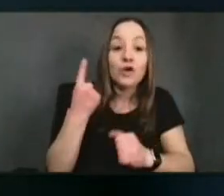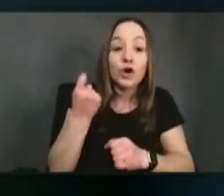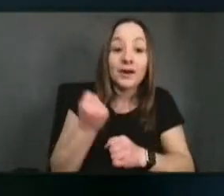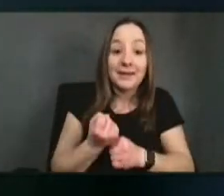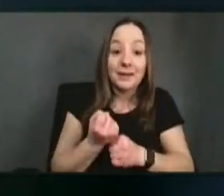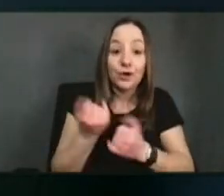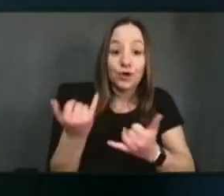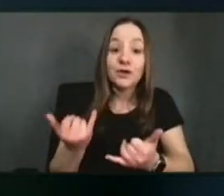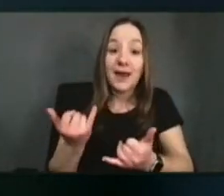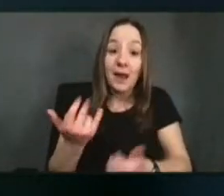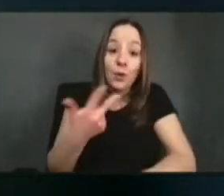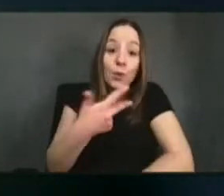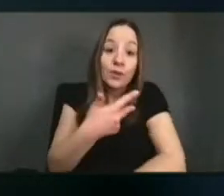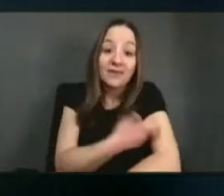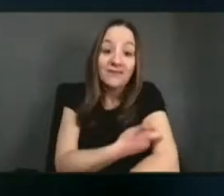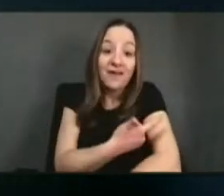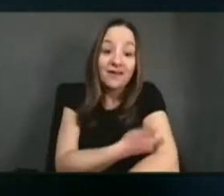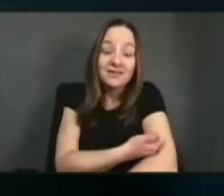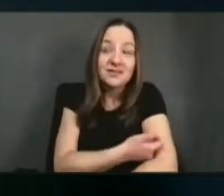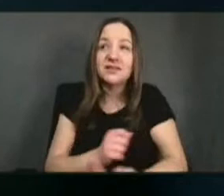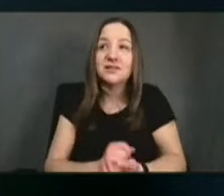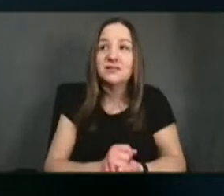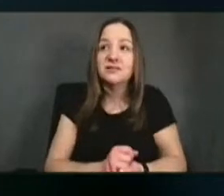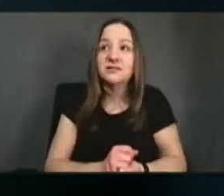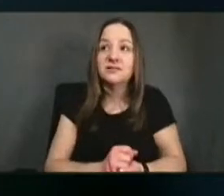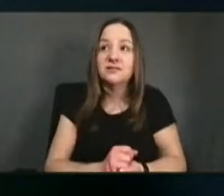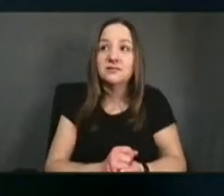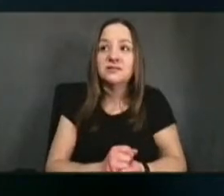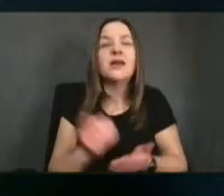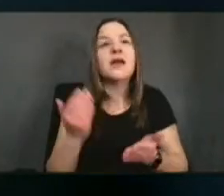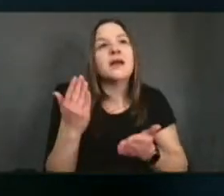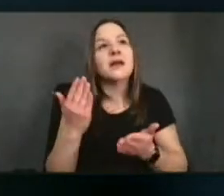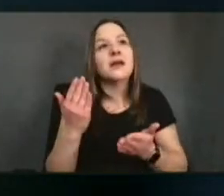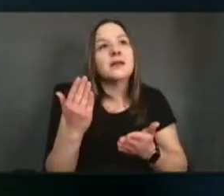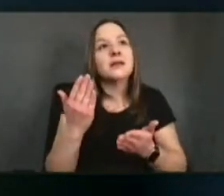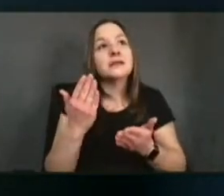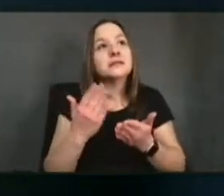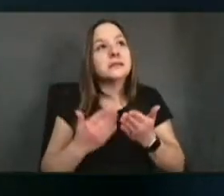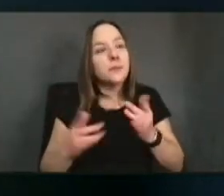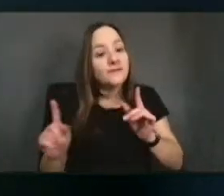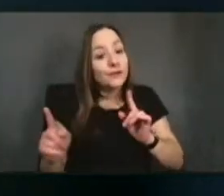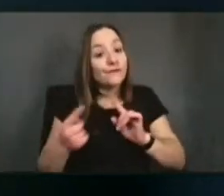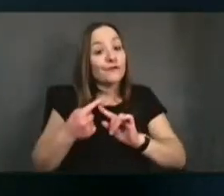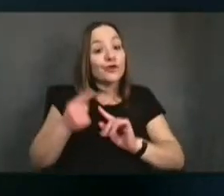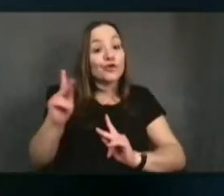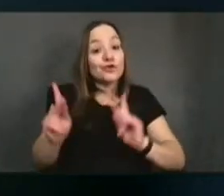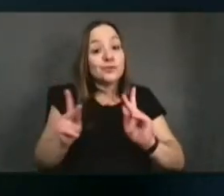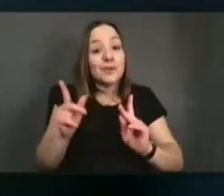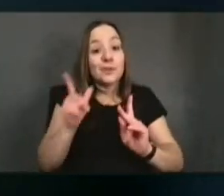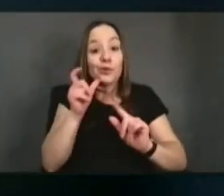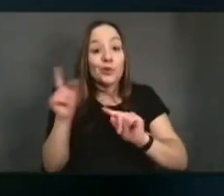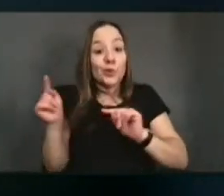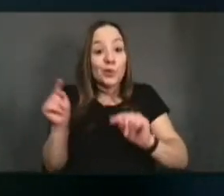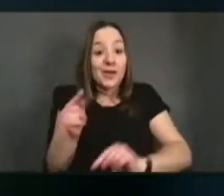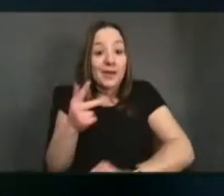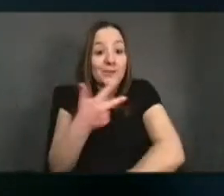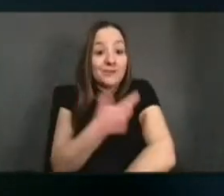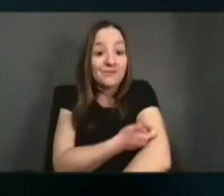year. Uh in the vaccination game , um, and some of the earliest